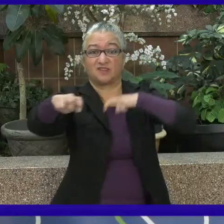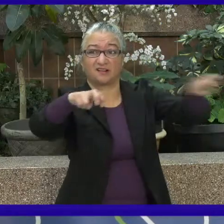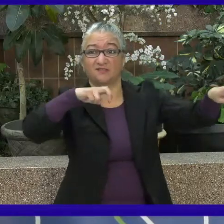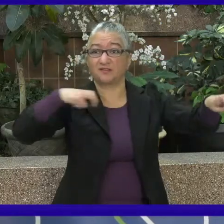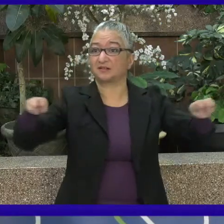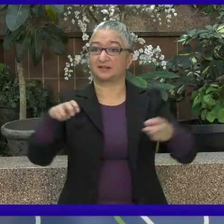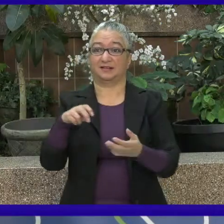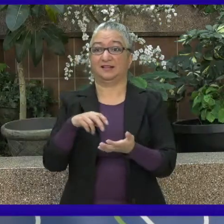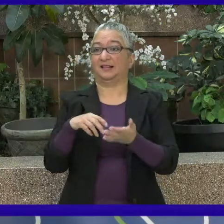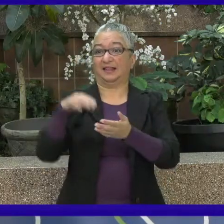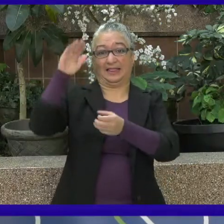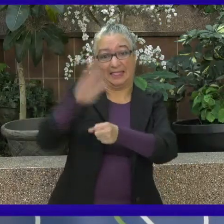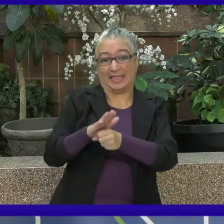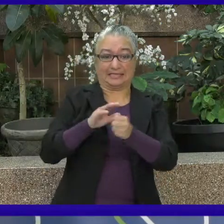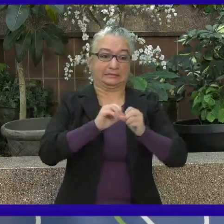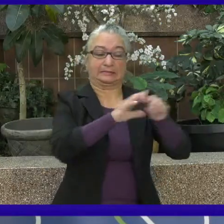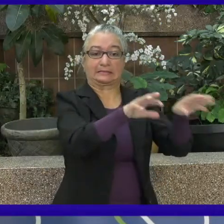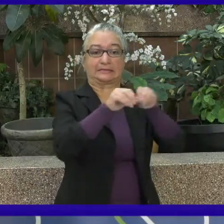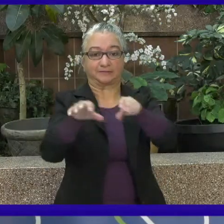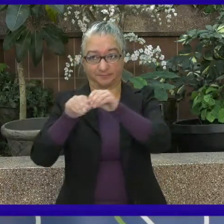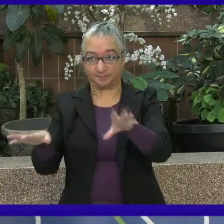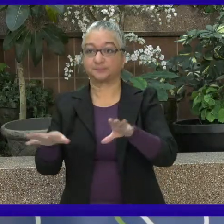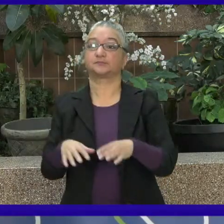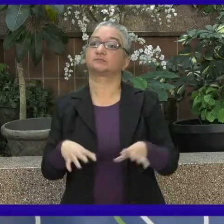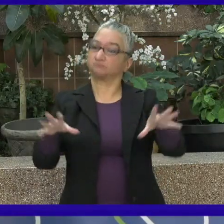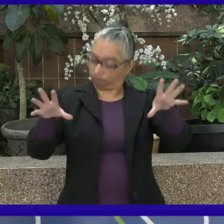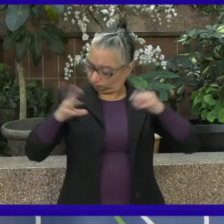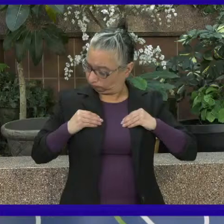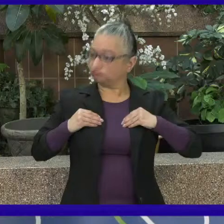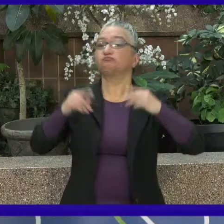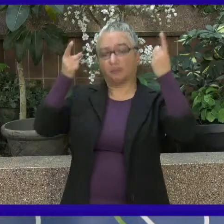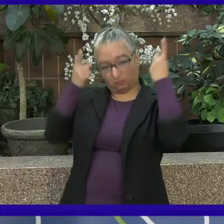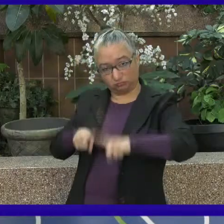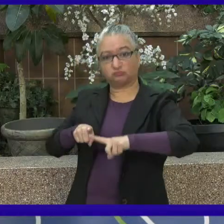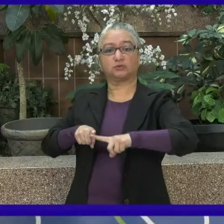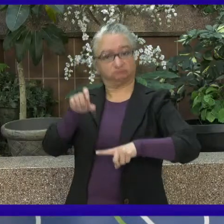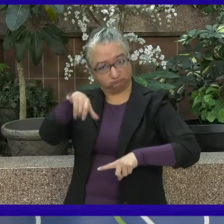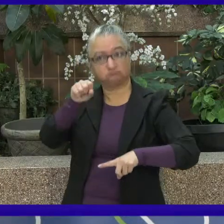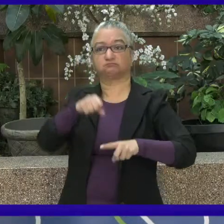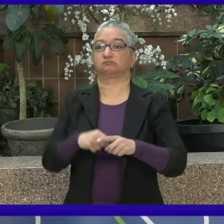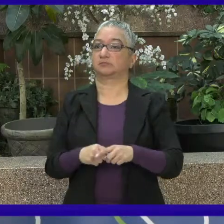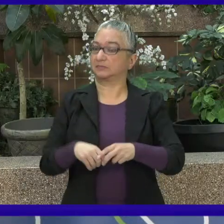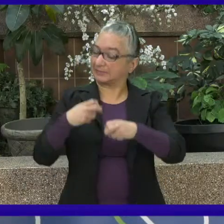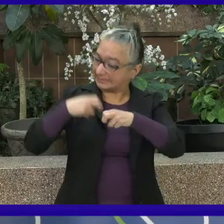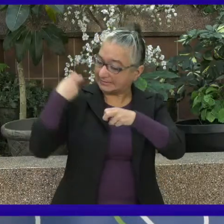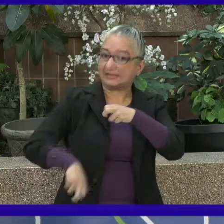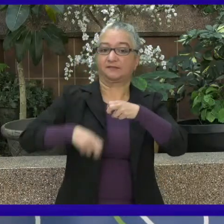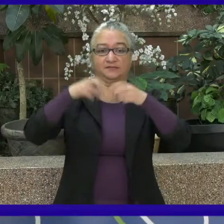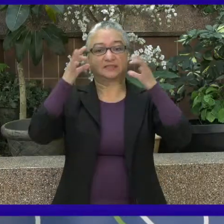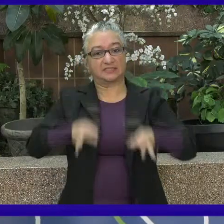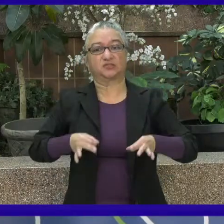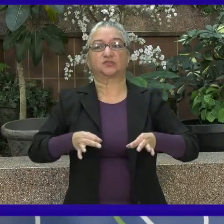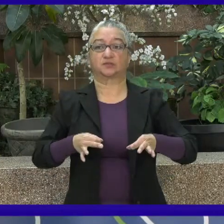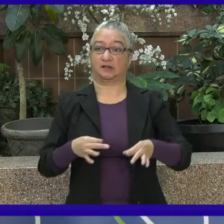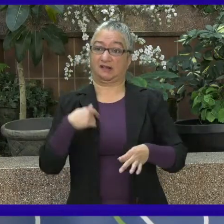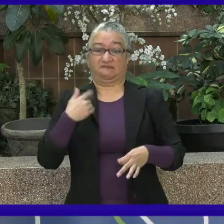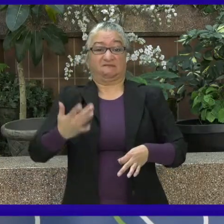ward so i agreed it's a difficult decision for me because i feel this is an area where i can make a